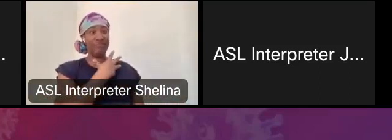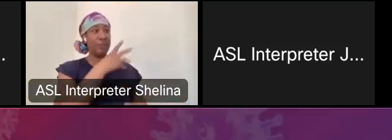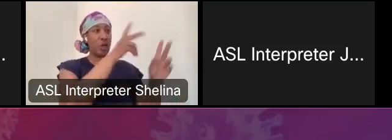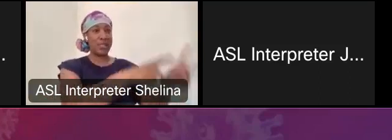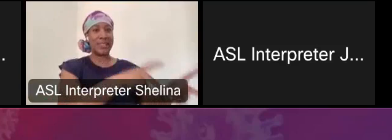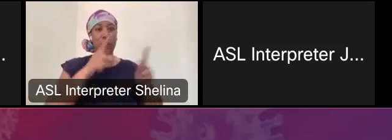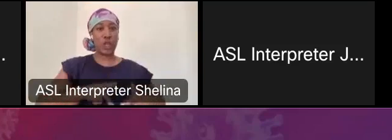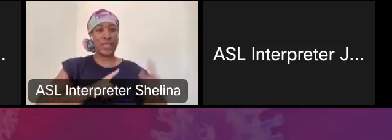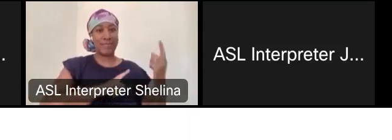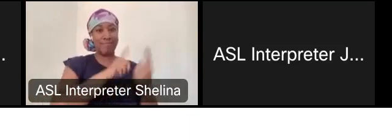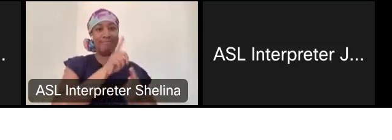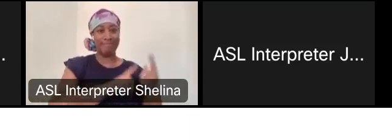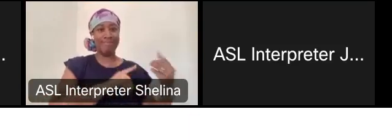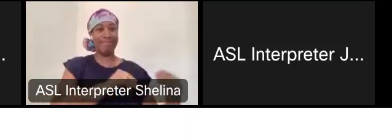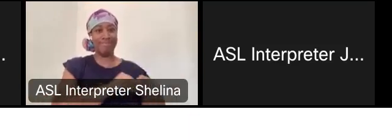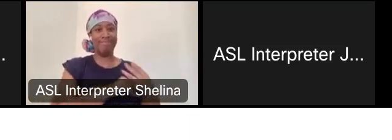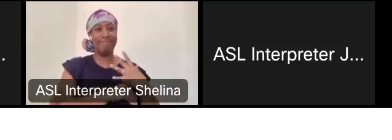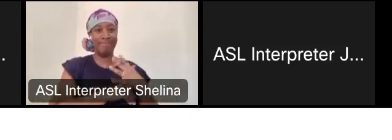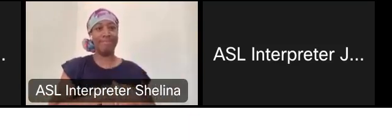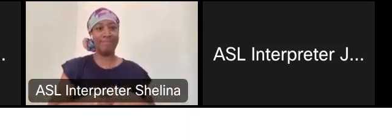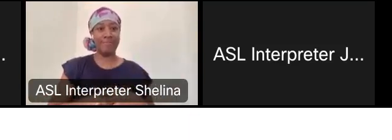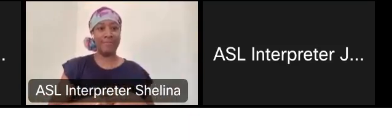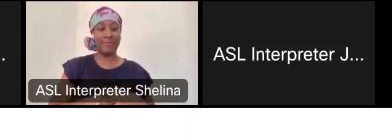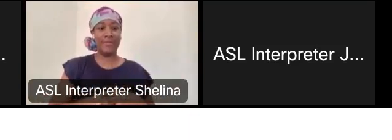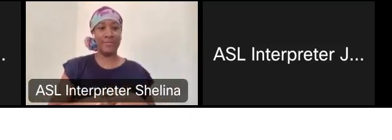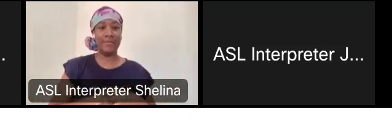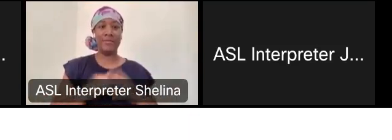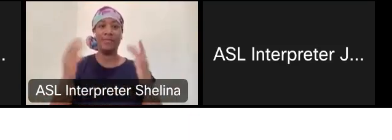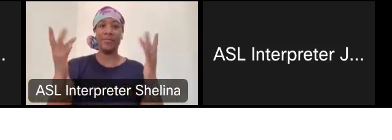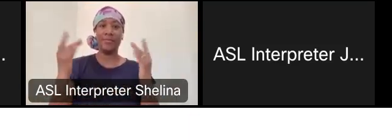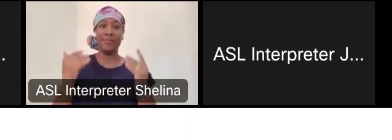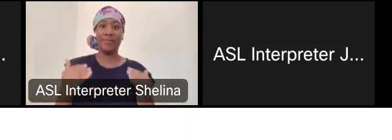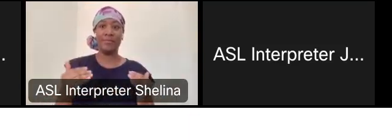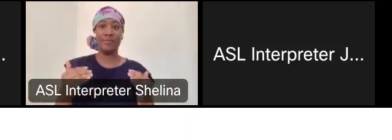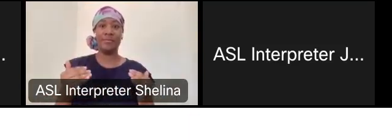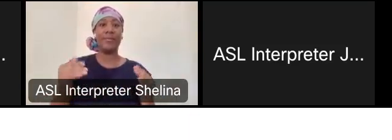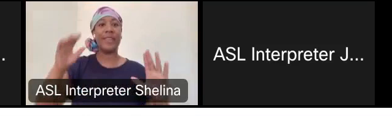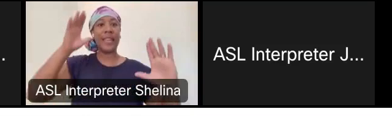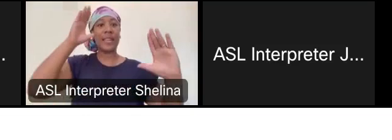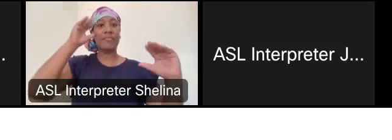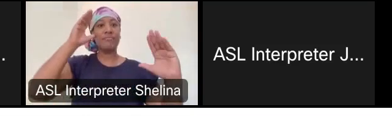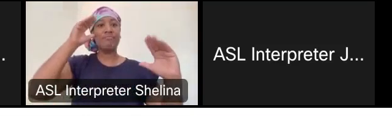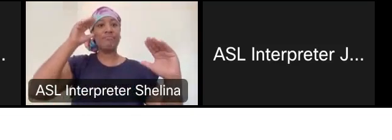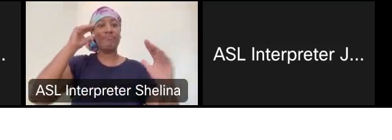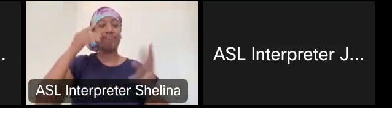Next, let's talk now about what to expect when somebody gets vaccinated.